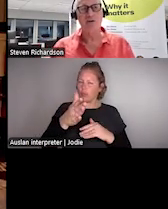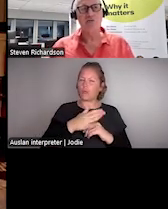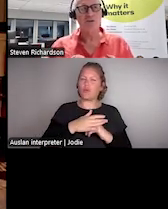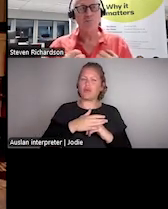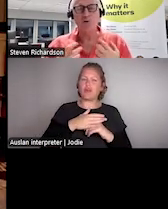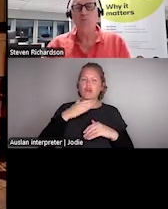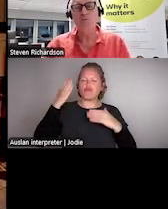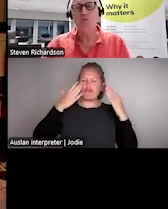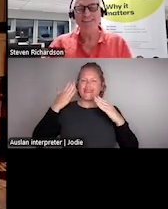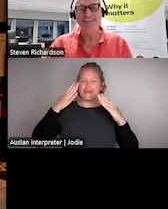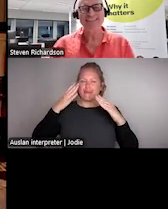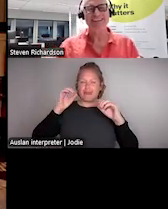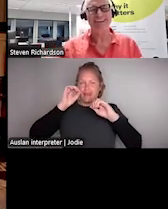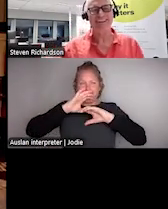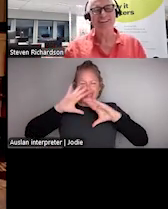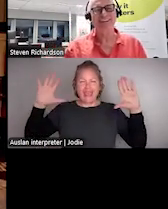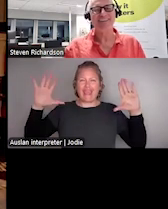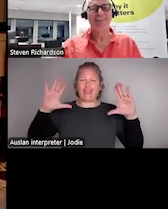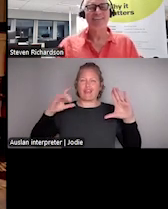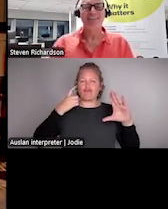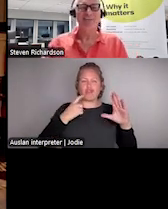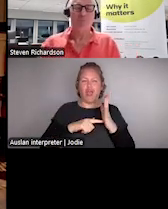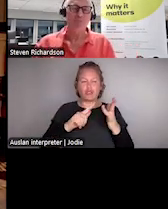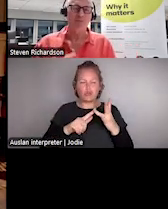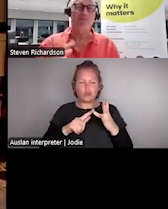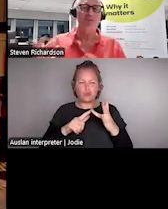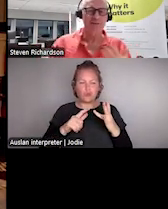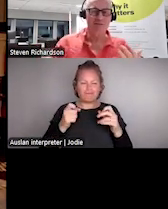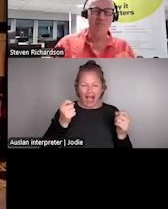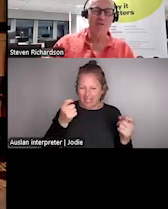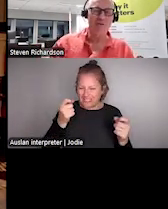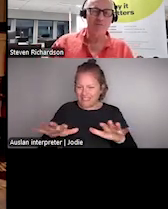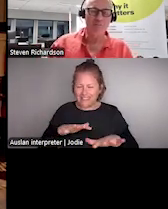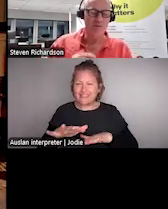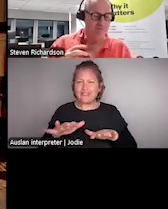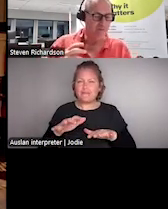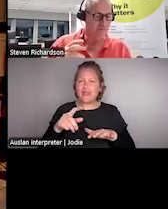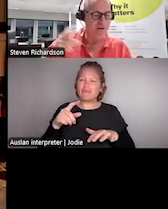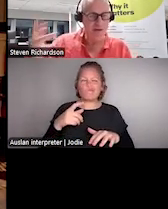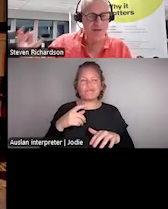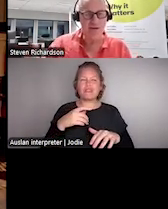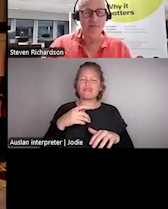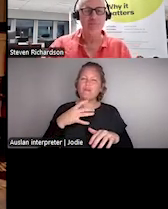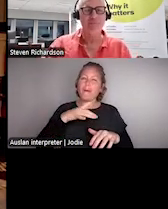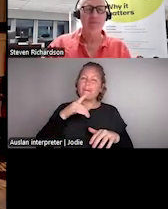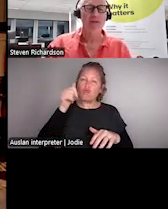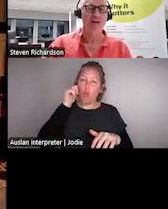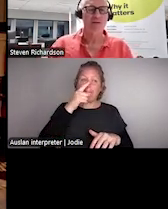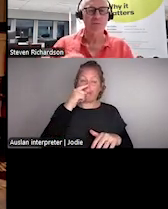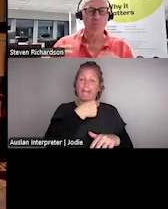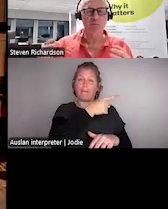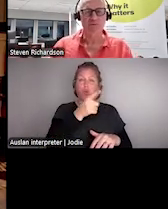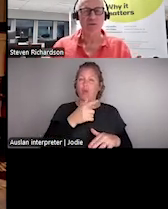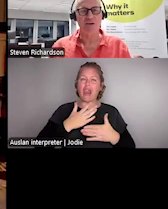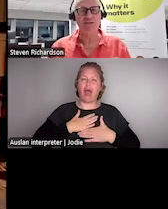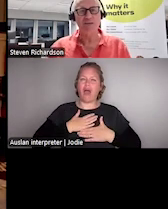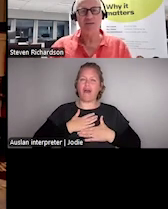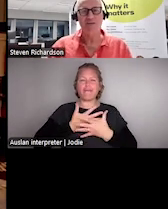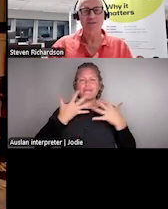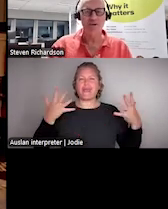and trying to grapple with things.. People love the idea of a big idea. A big blue sky idea is